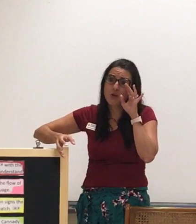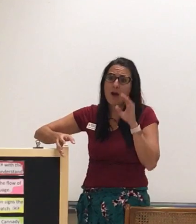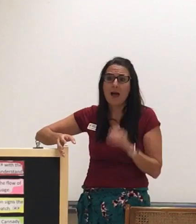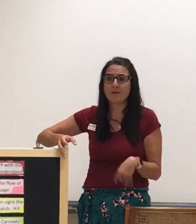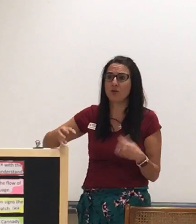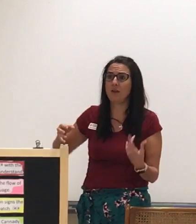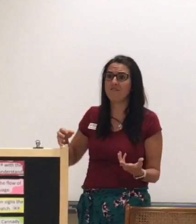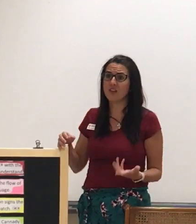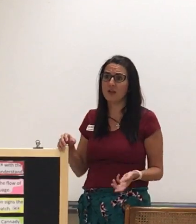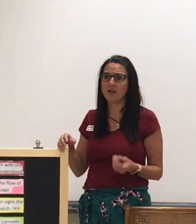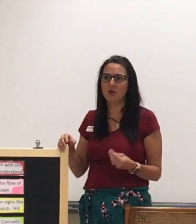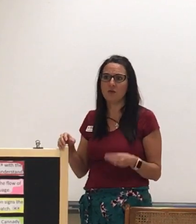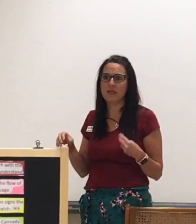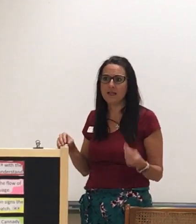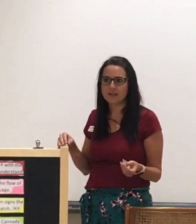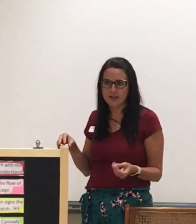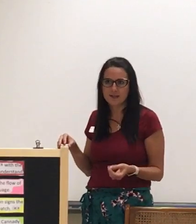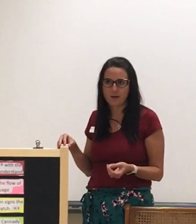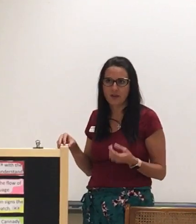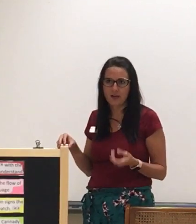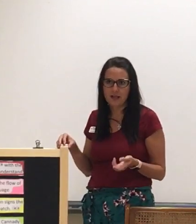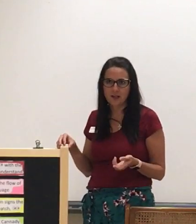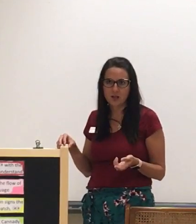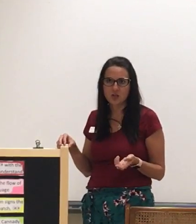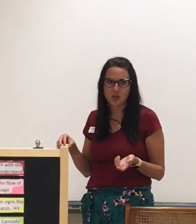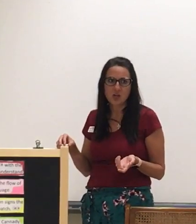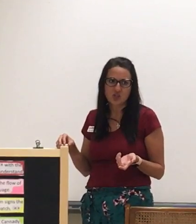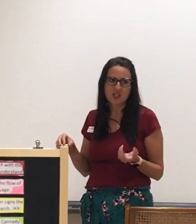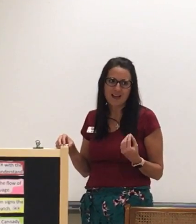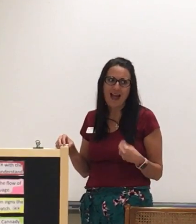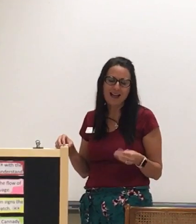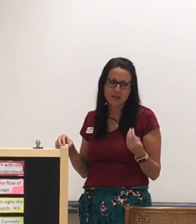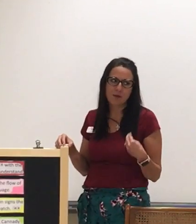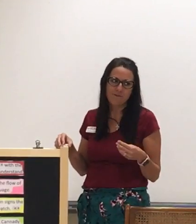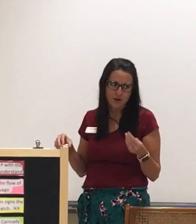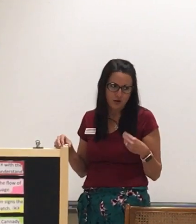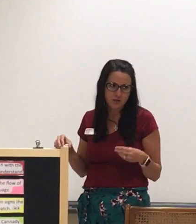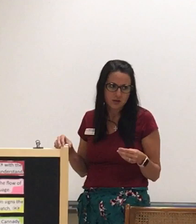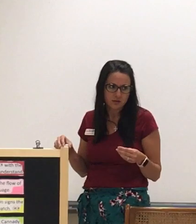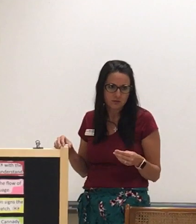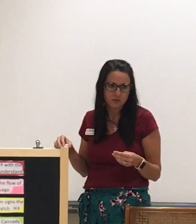you absolutely feel like you need to say something in English just ask me first